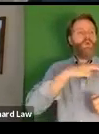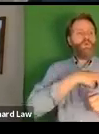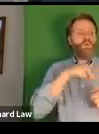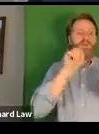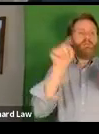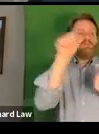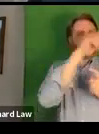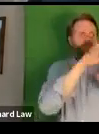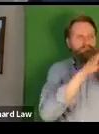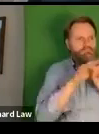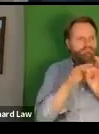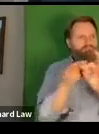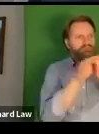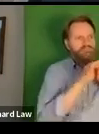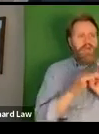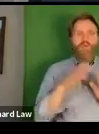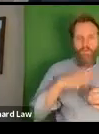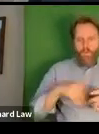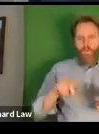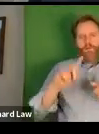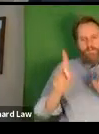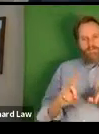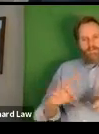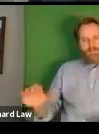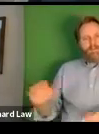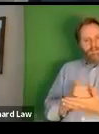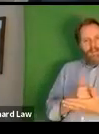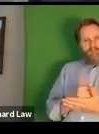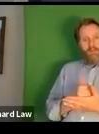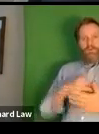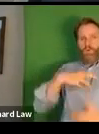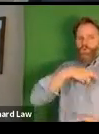that shows we're working across the board with other unions tomorrow we've